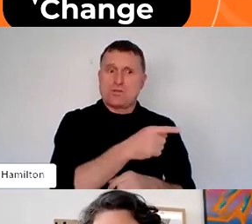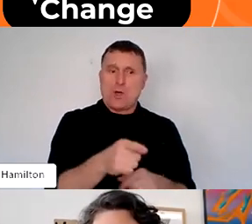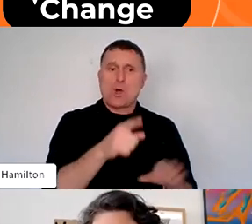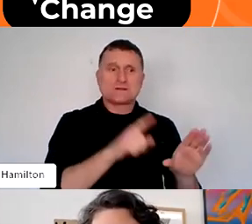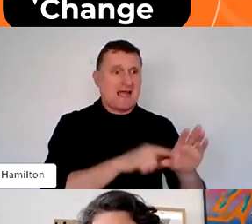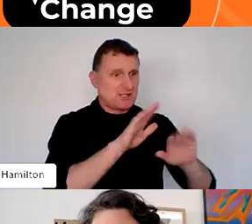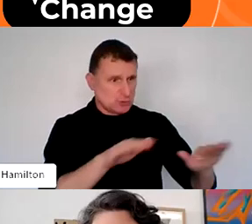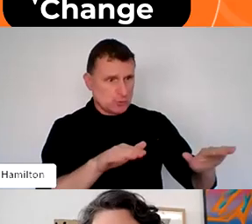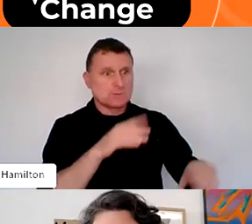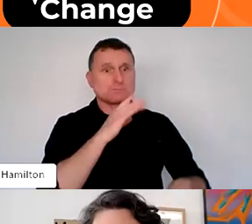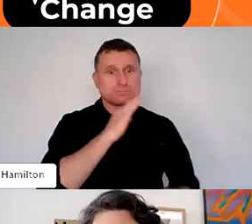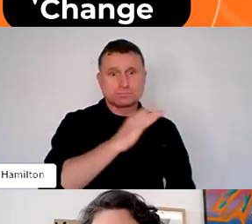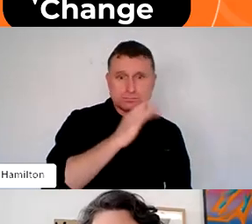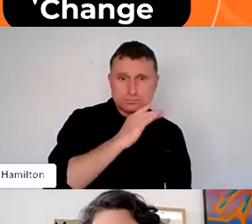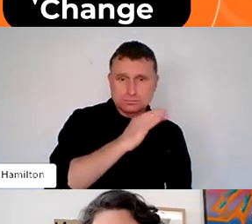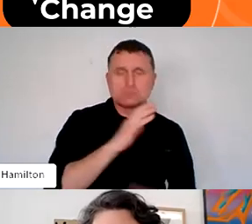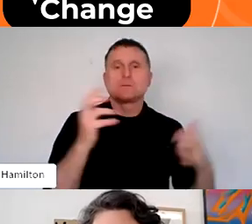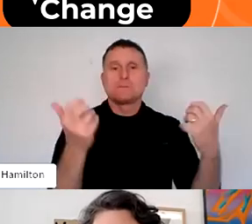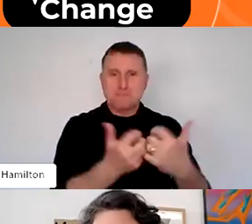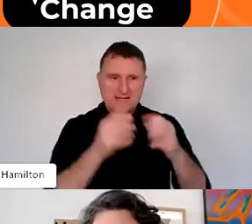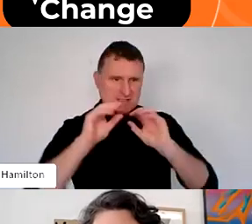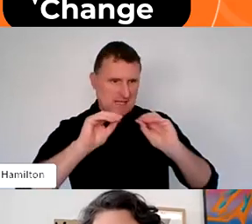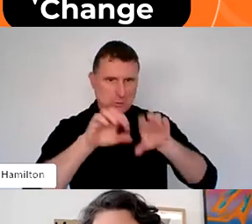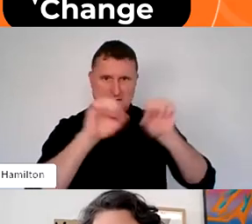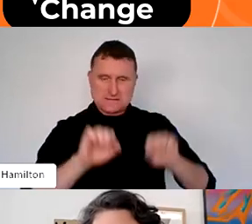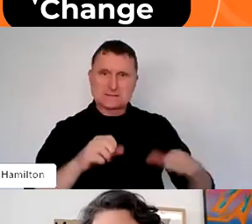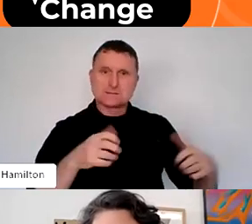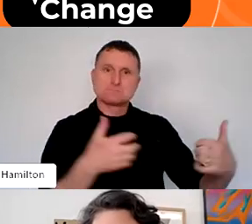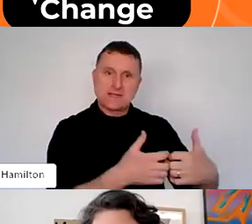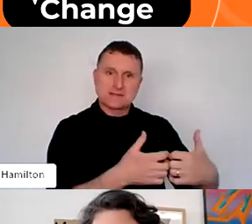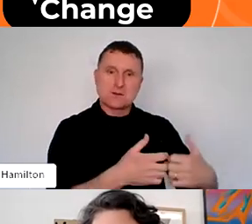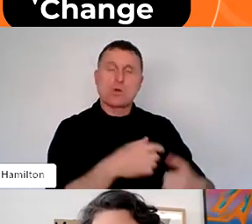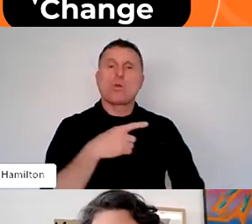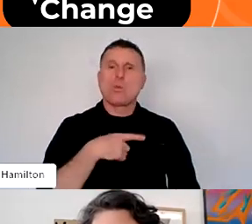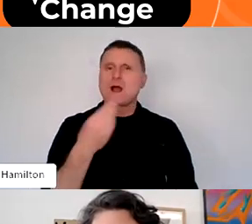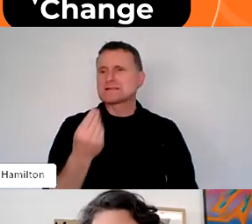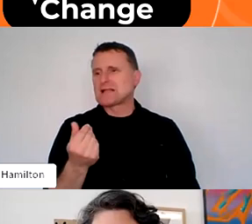a real concern around not all educators are open to this or have the training,